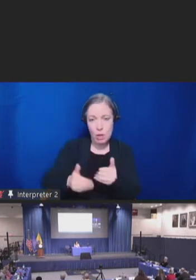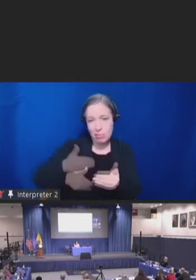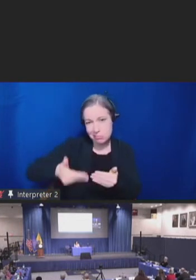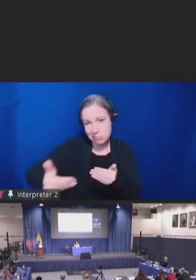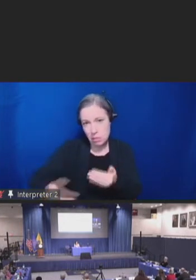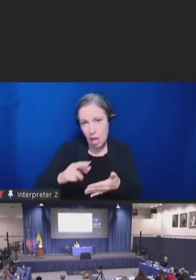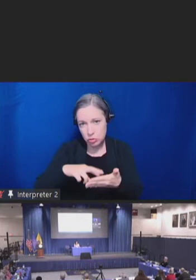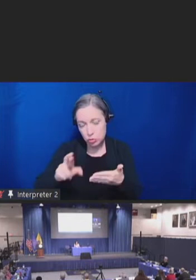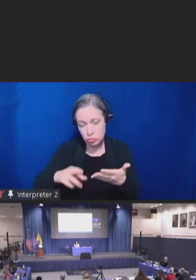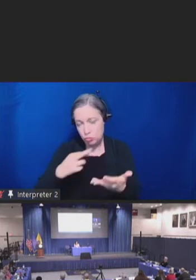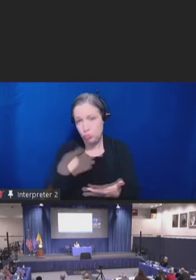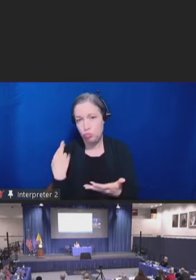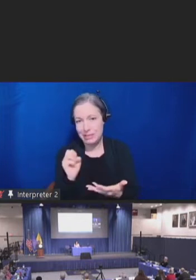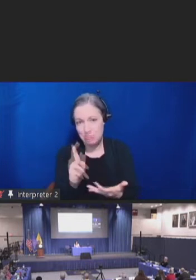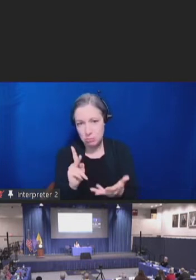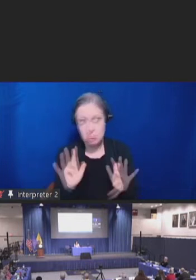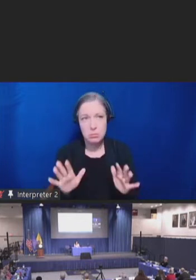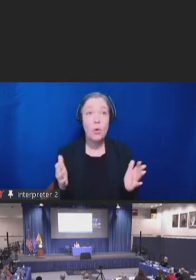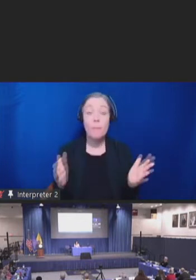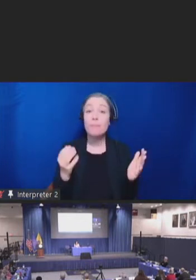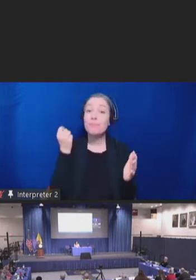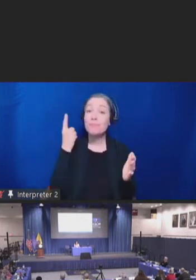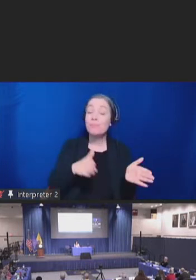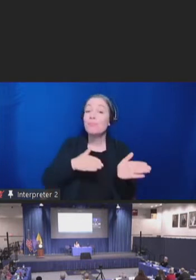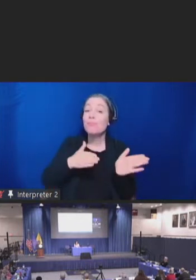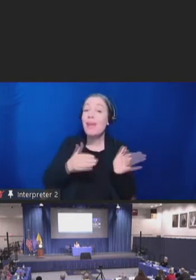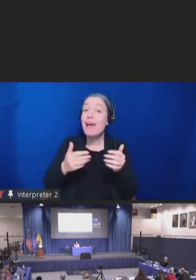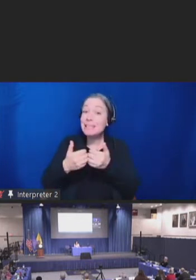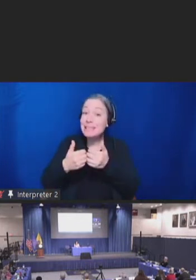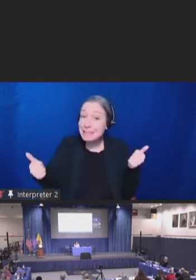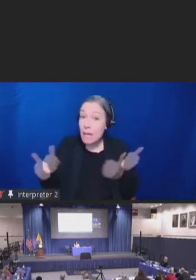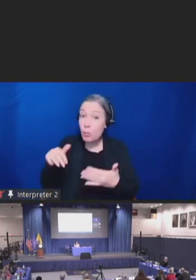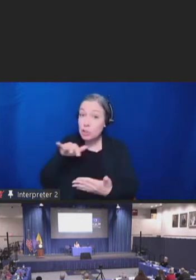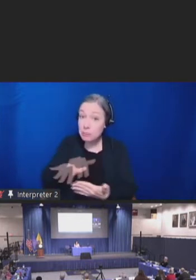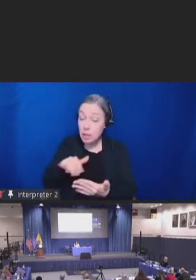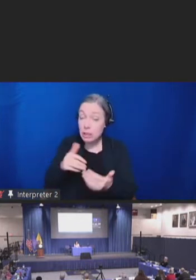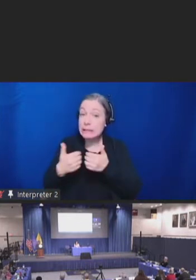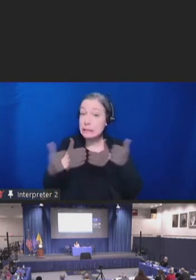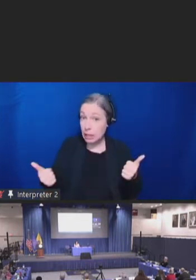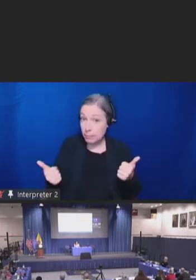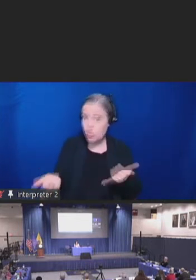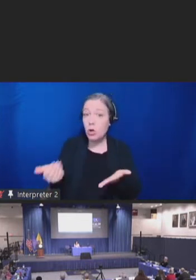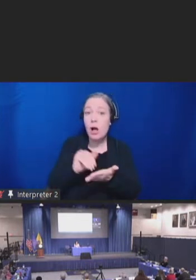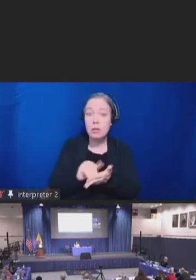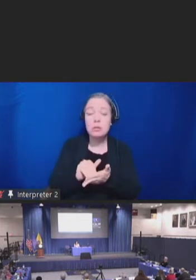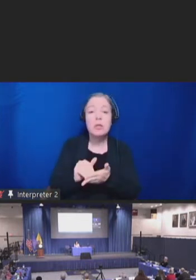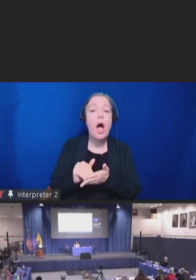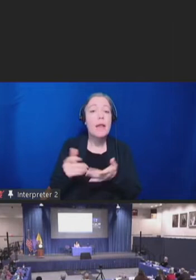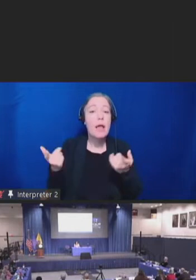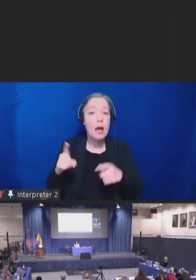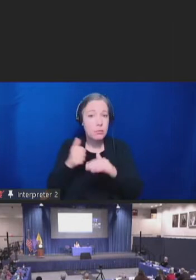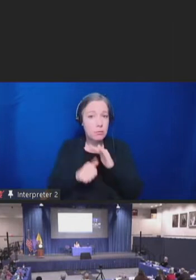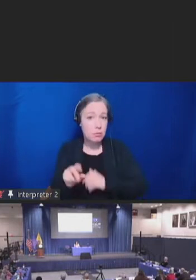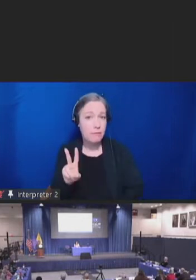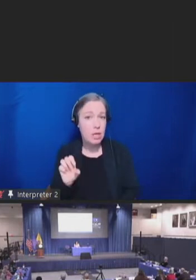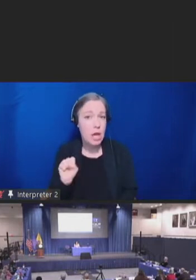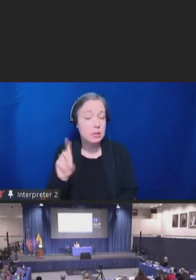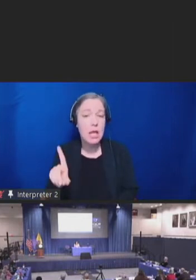Now, this is a separate study, again, conducted in the VSD, but with different exposures and different outcomes.